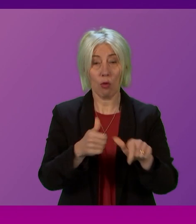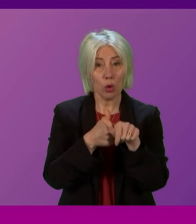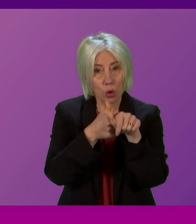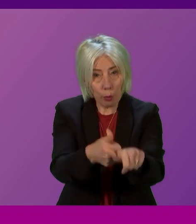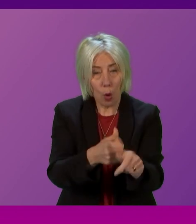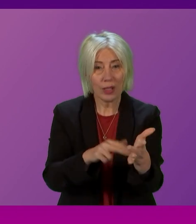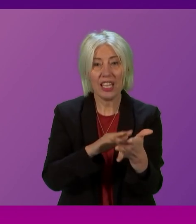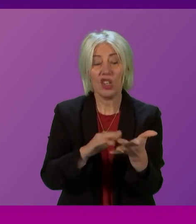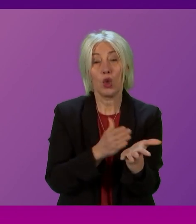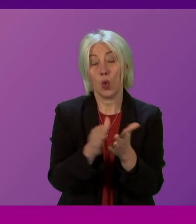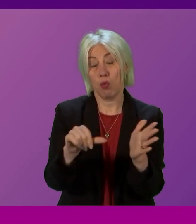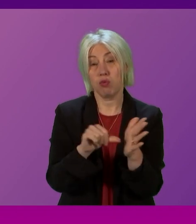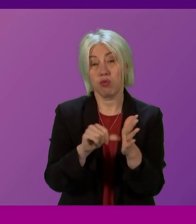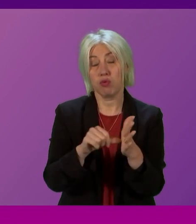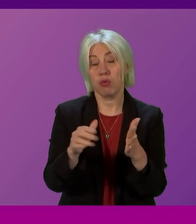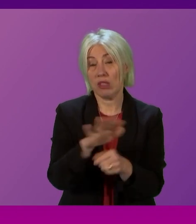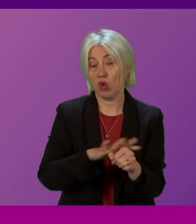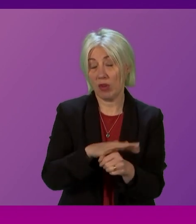difficult times, as we always have done.